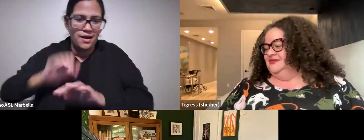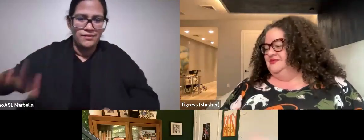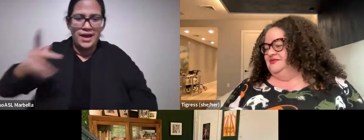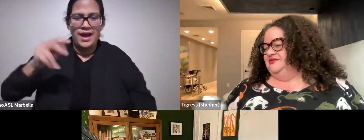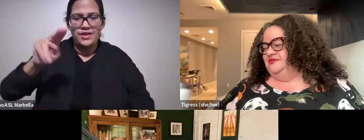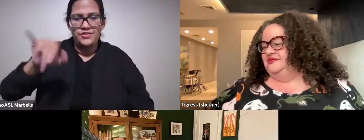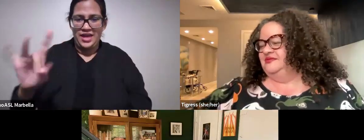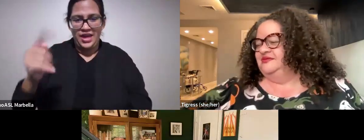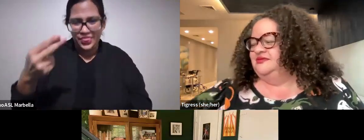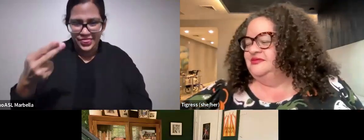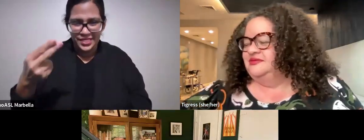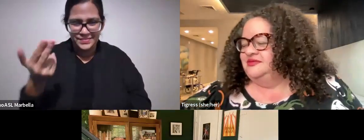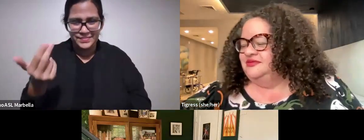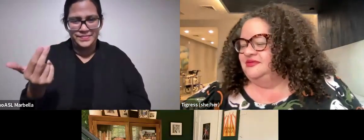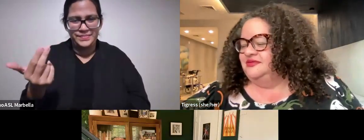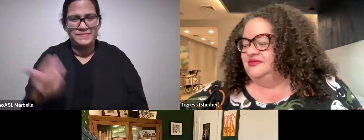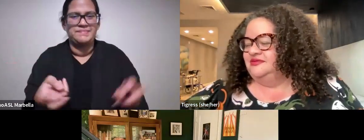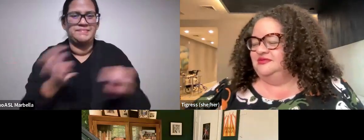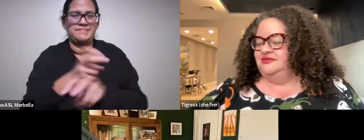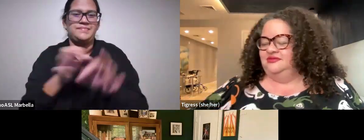Lots and lots of history of lots and lots of fat people,